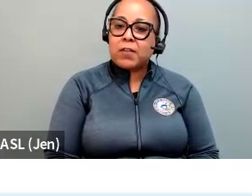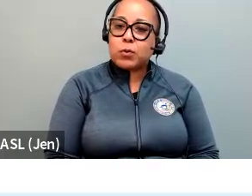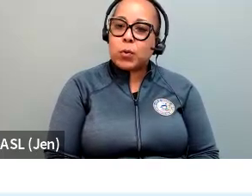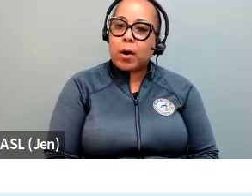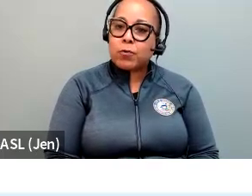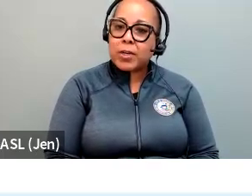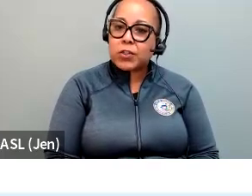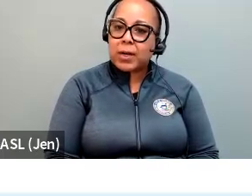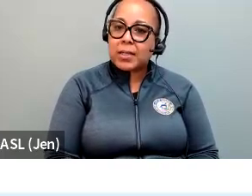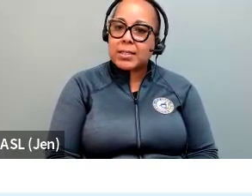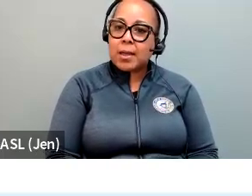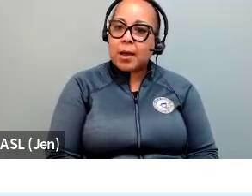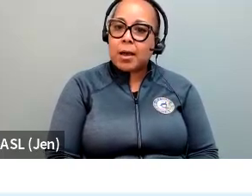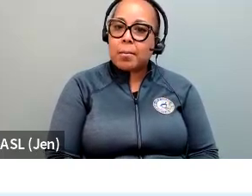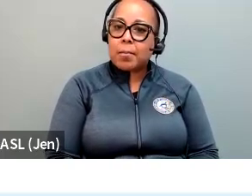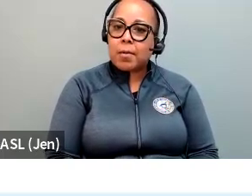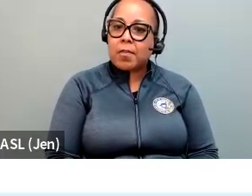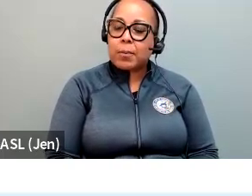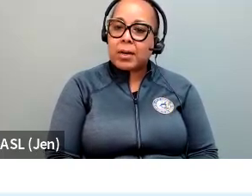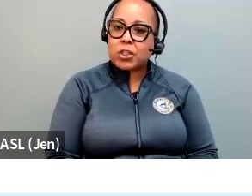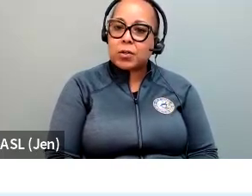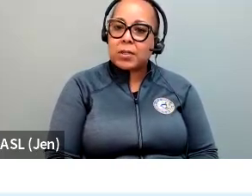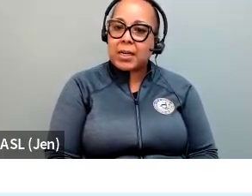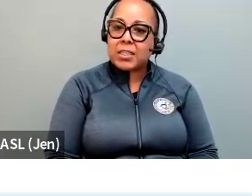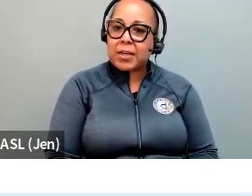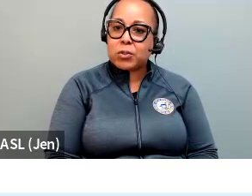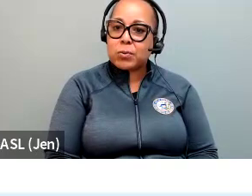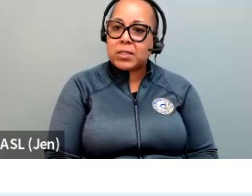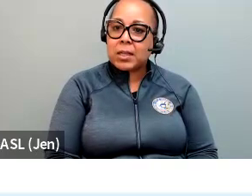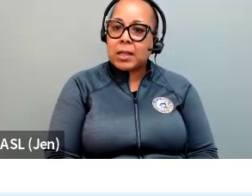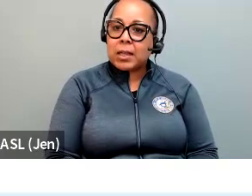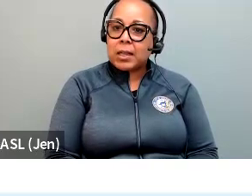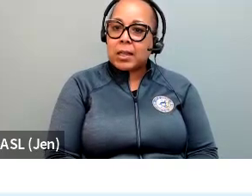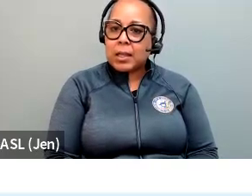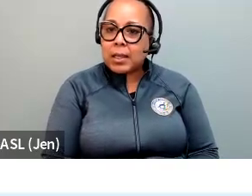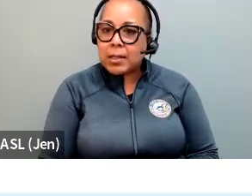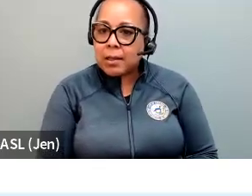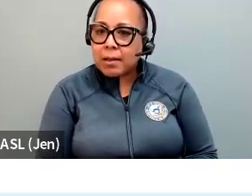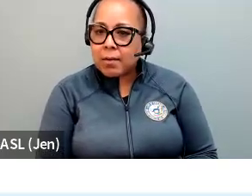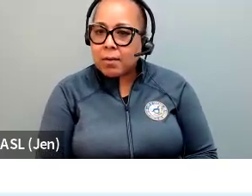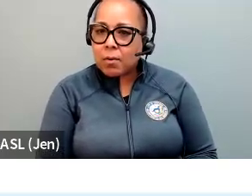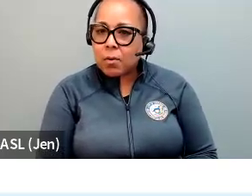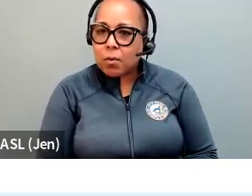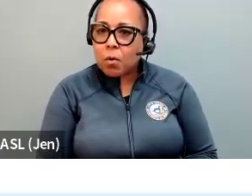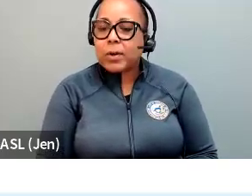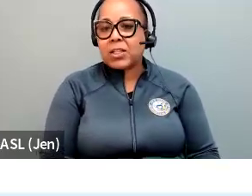individuals who are in restaurants that would like to know the daily specials, or would like